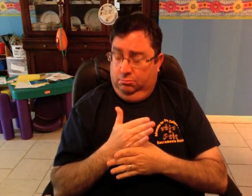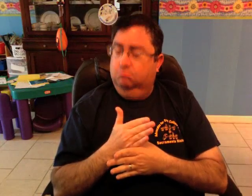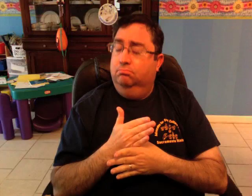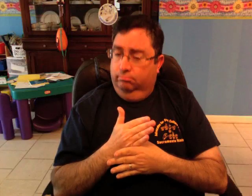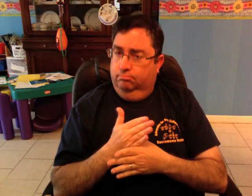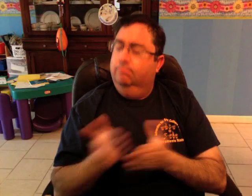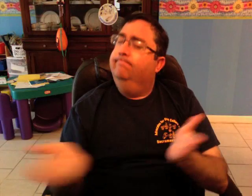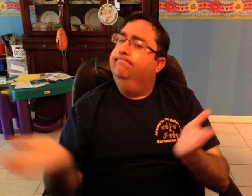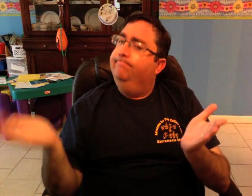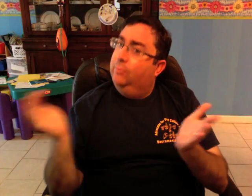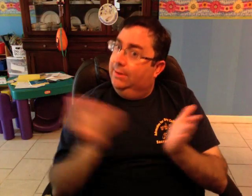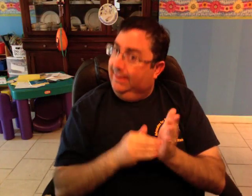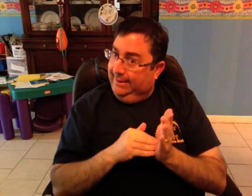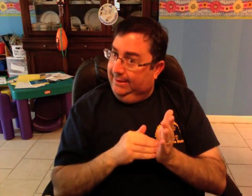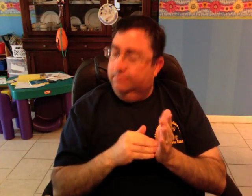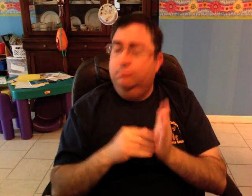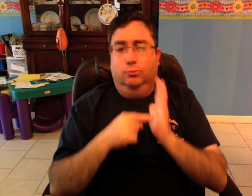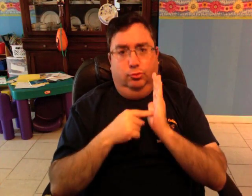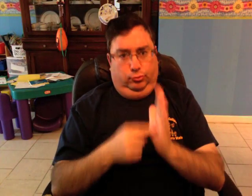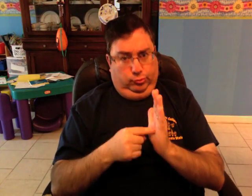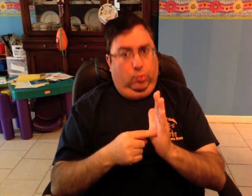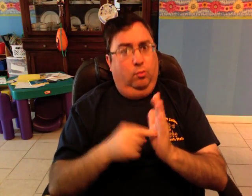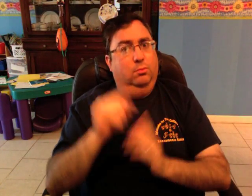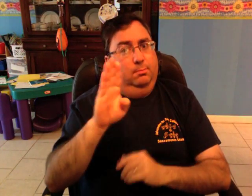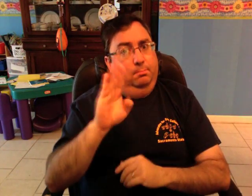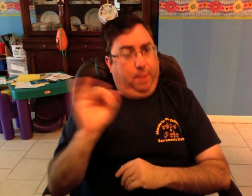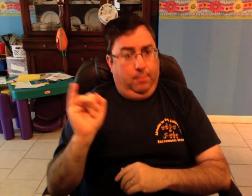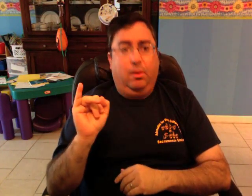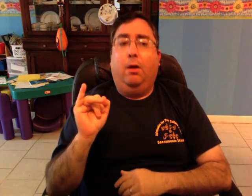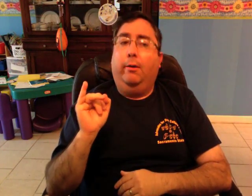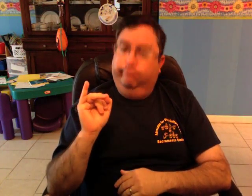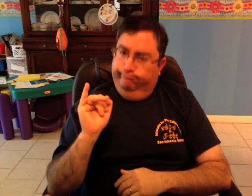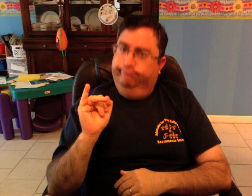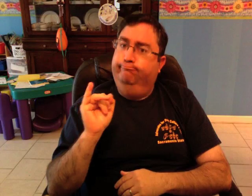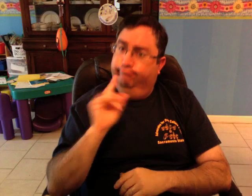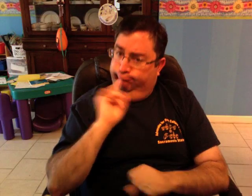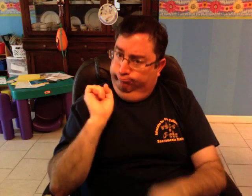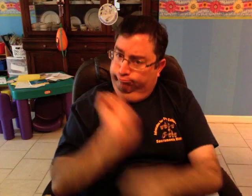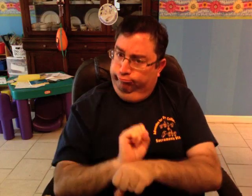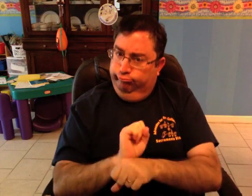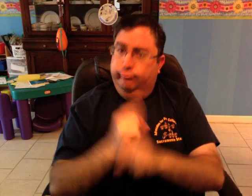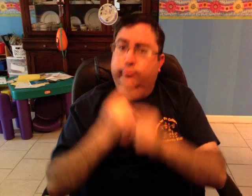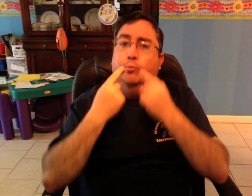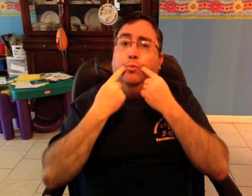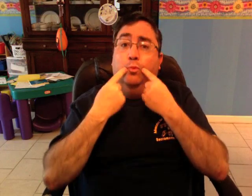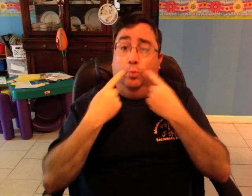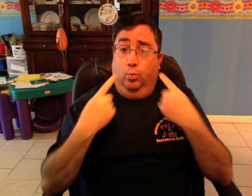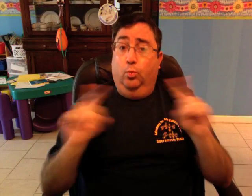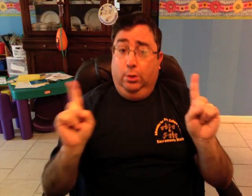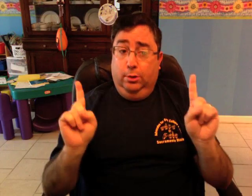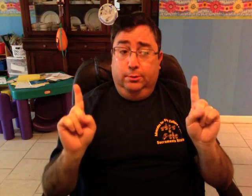So again, this shows that Bi/Bi education DOES work.